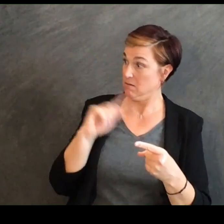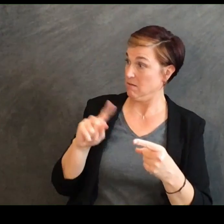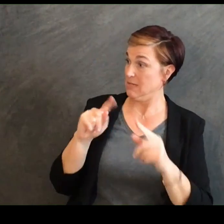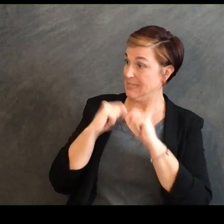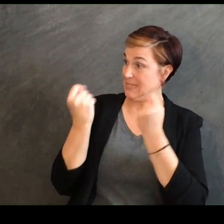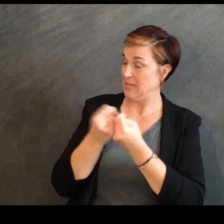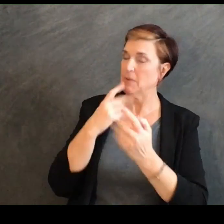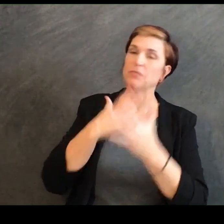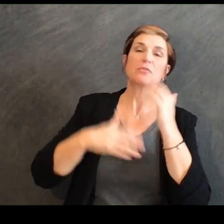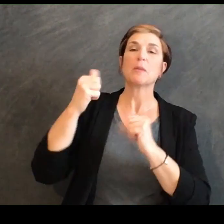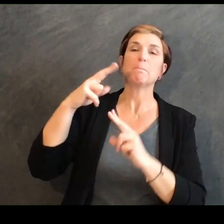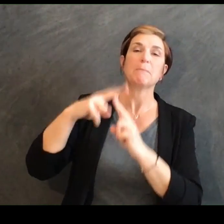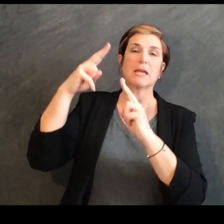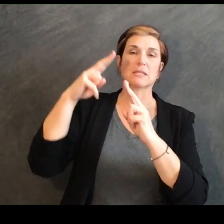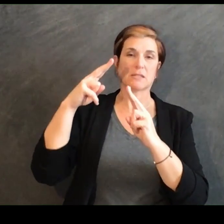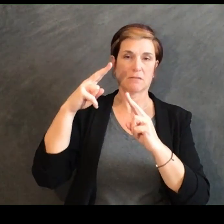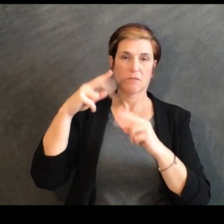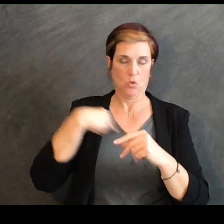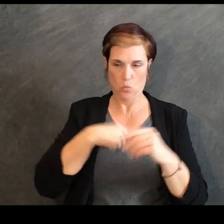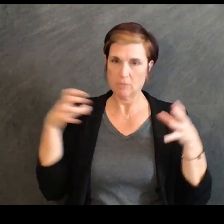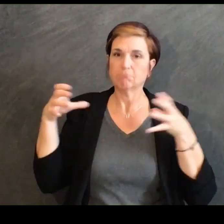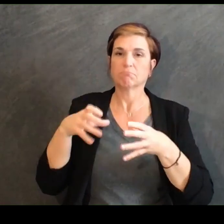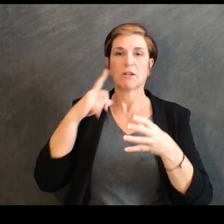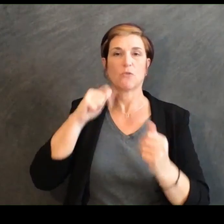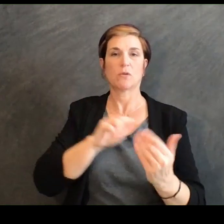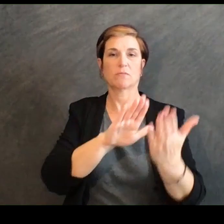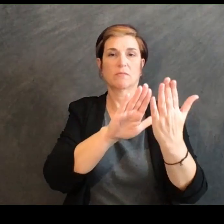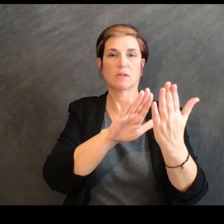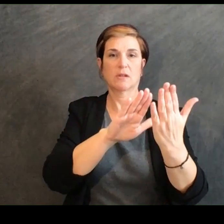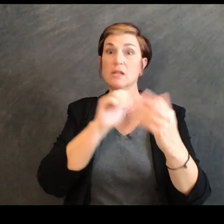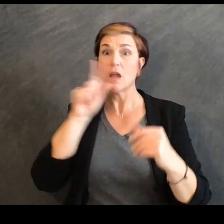federal level as you said mr. president we've been working with states across